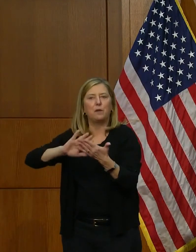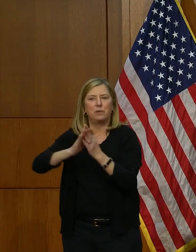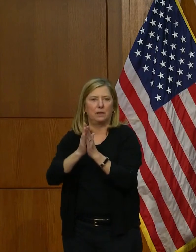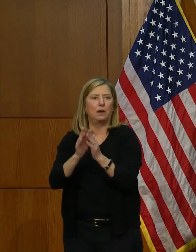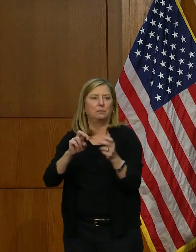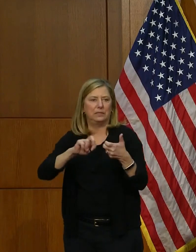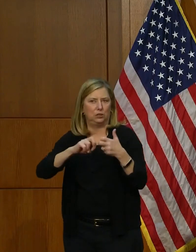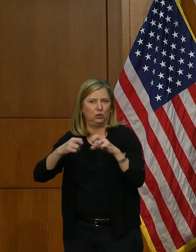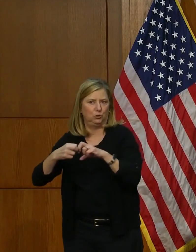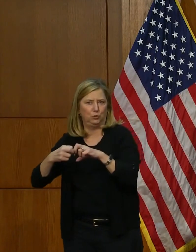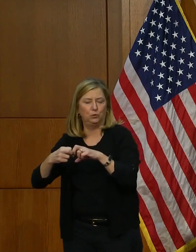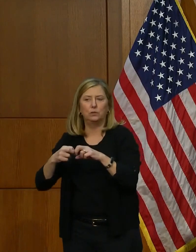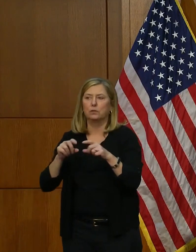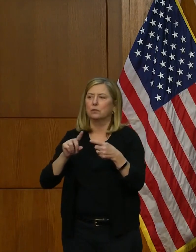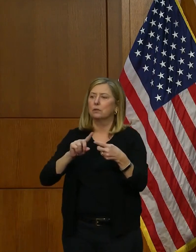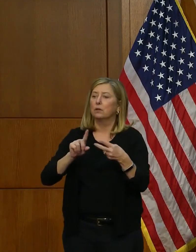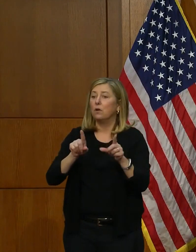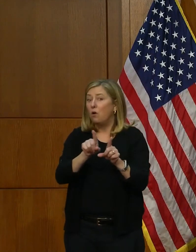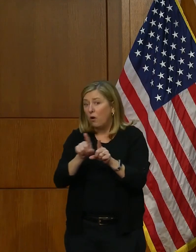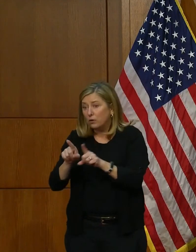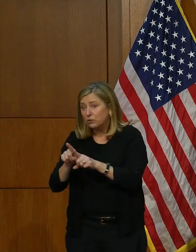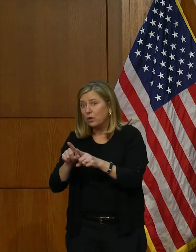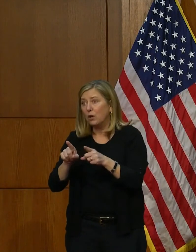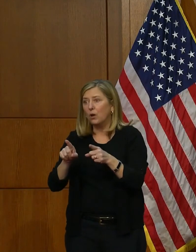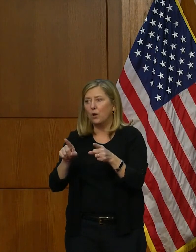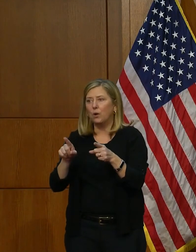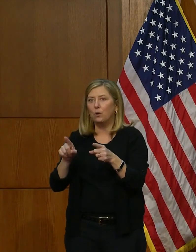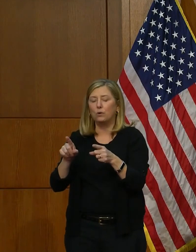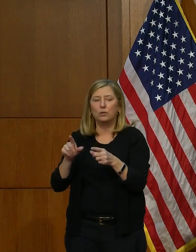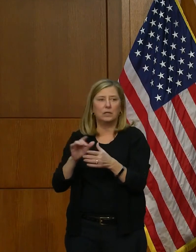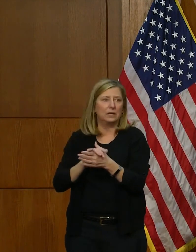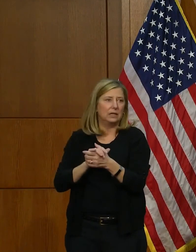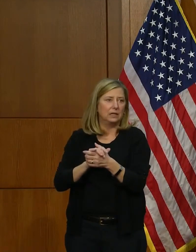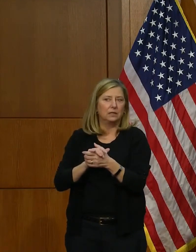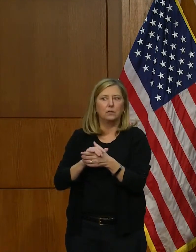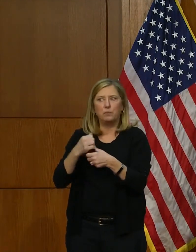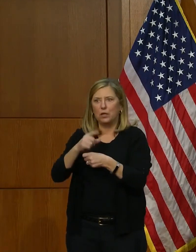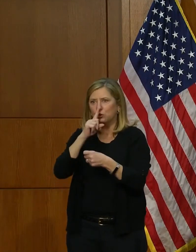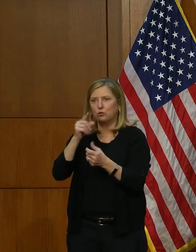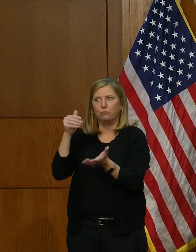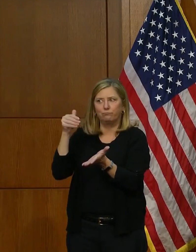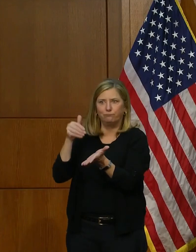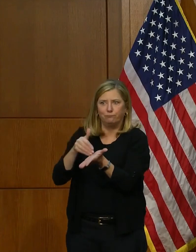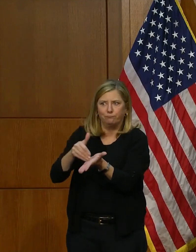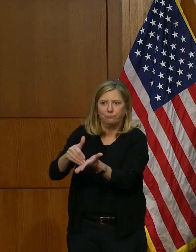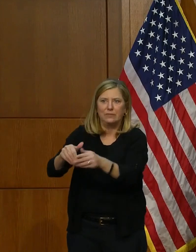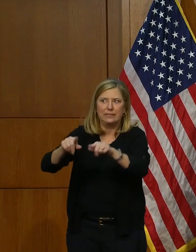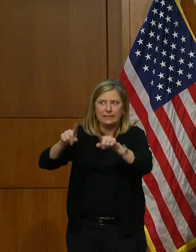OF VACCINATION WITHIN THOSE CENTERS BECOMES A REAL ISSUES